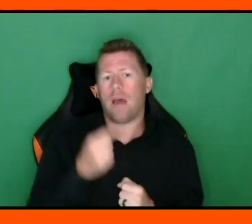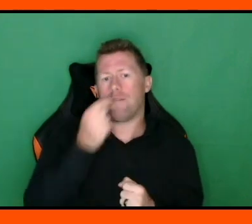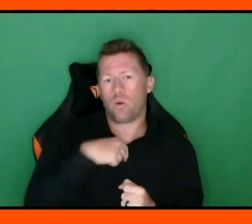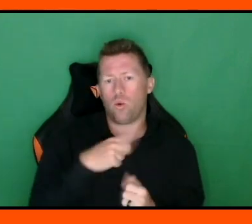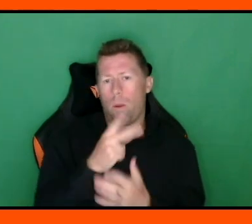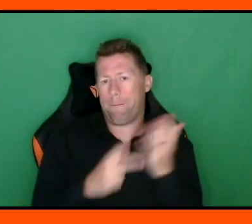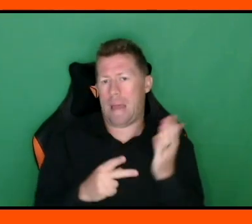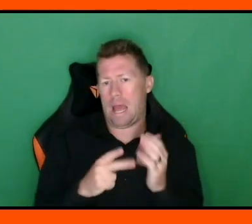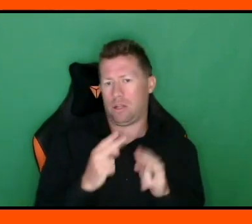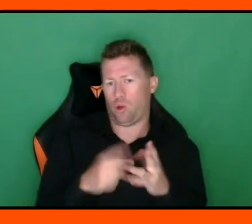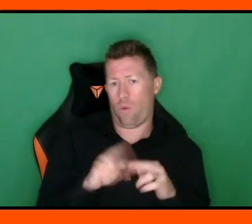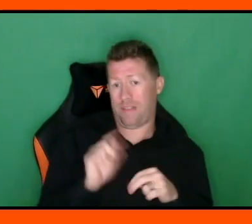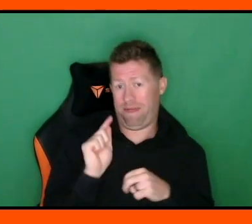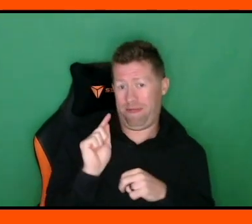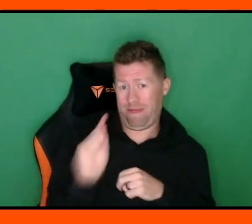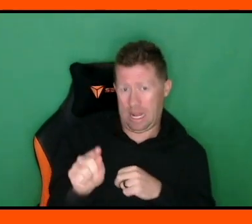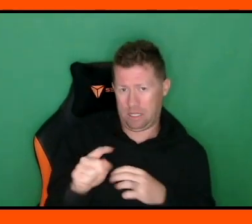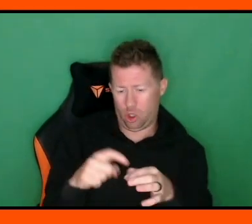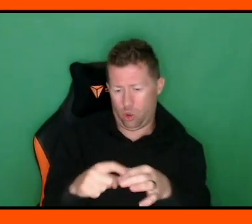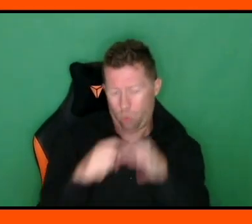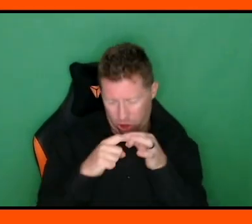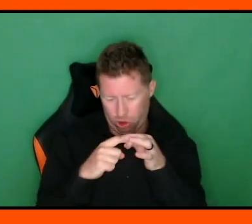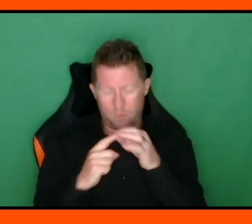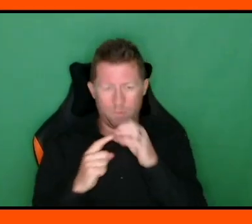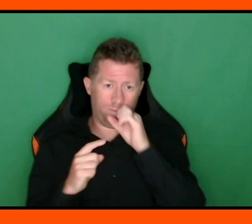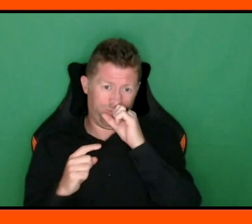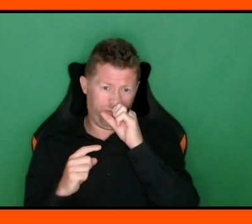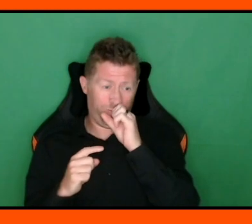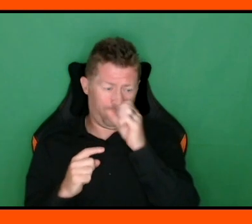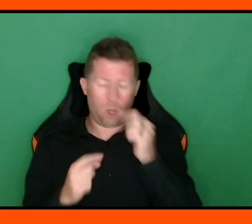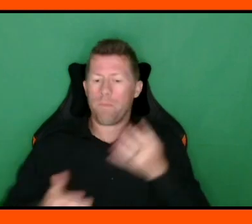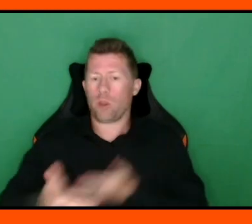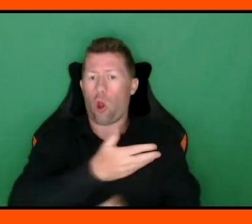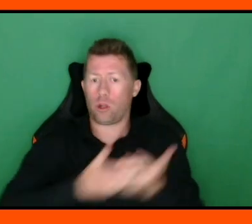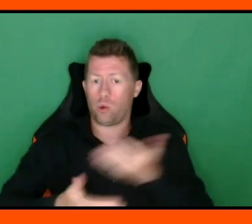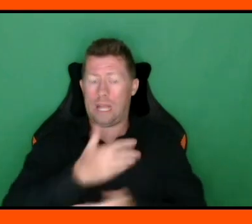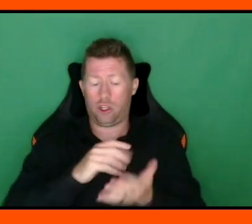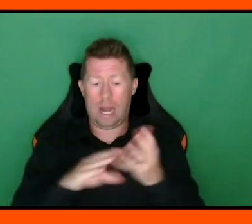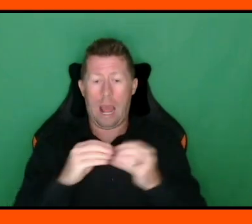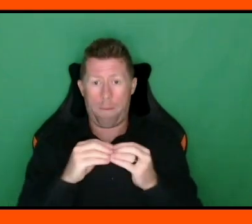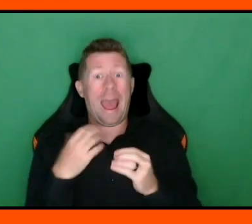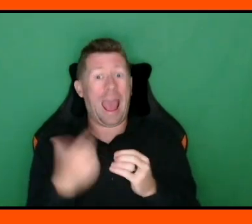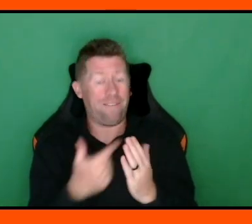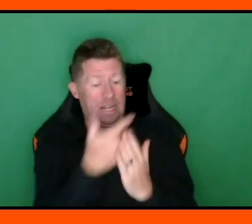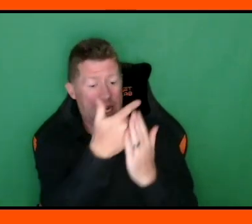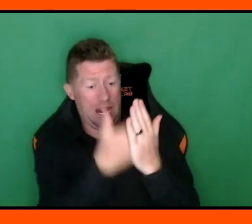to this. The consultation hub does list all the previous consultations as Andrew said.